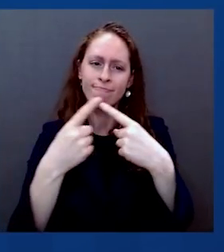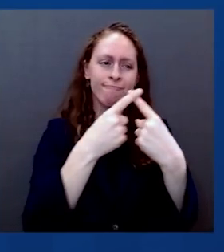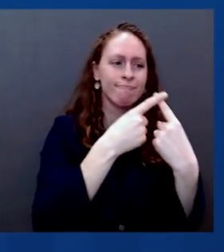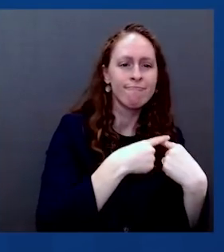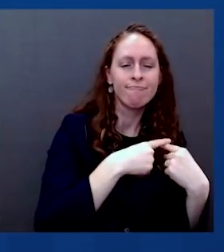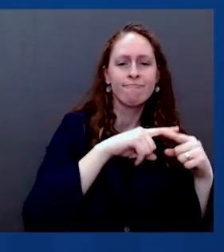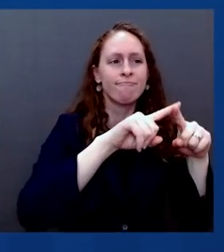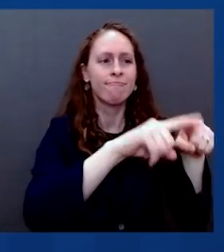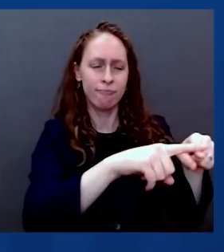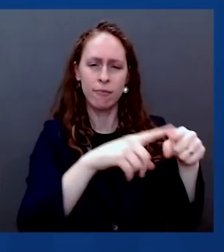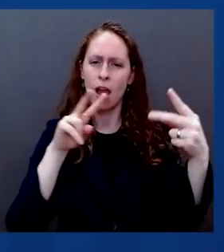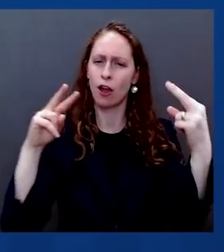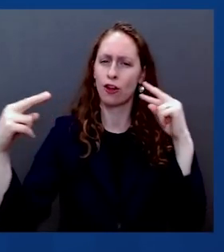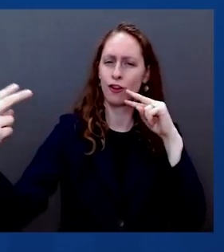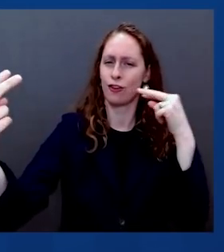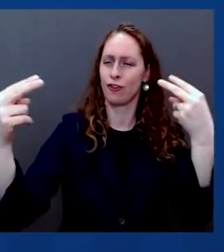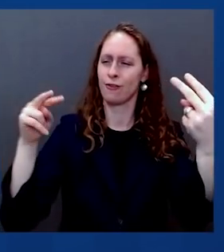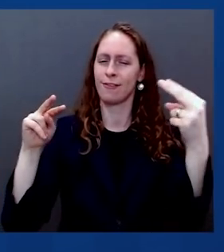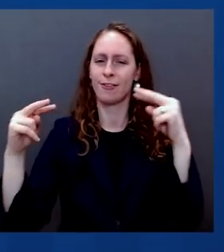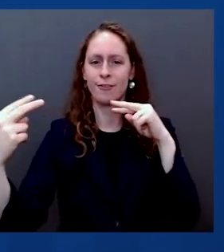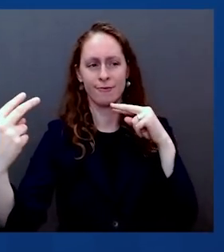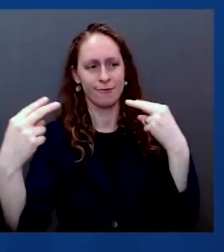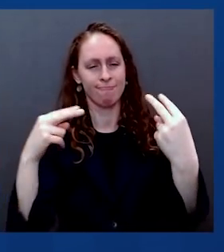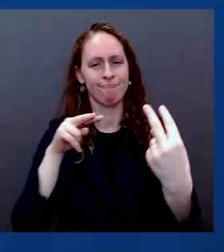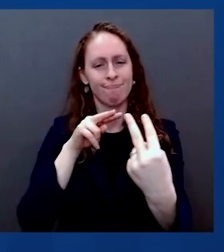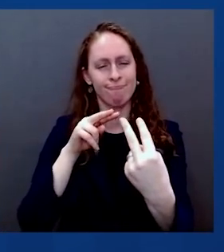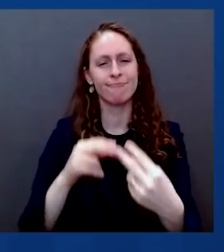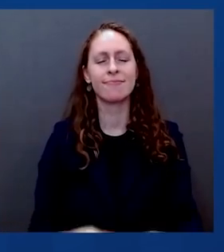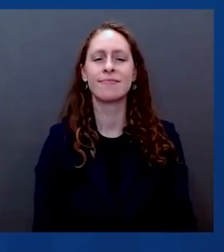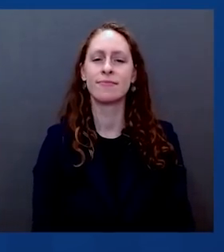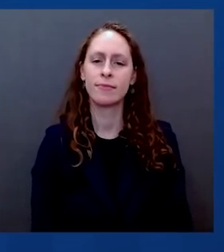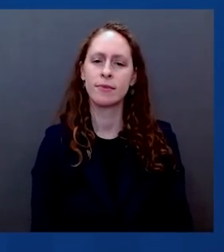worked to pass the historic Civil Rights Act and the voting rights legislation.